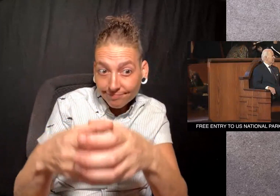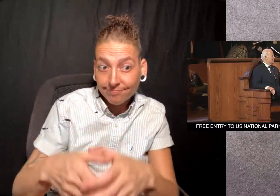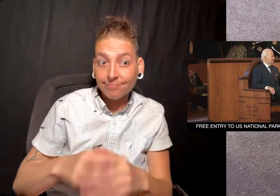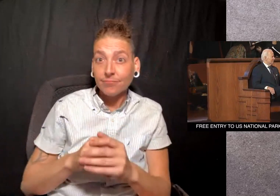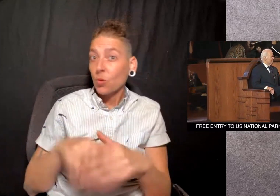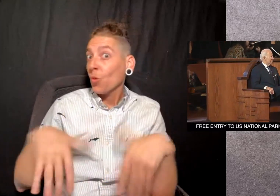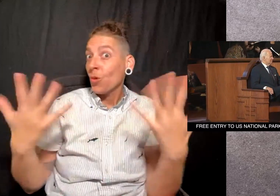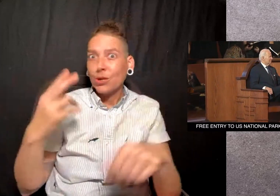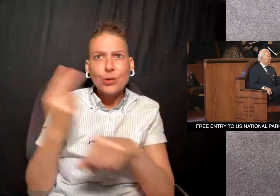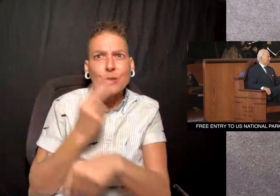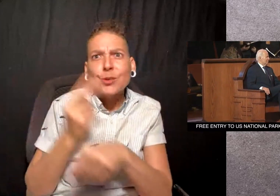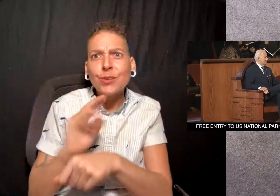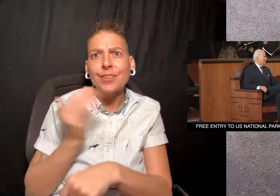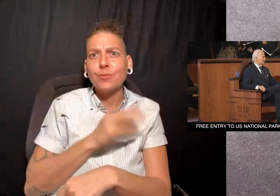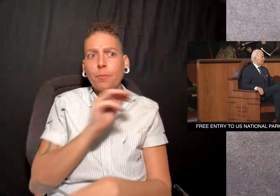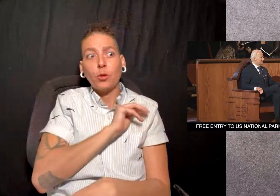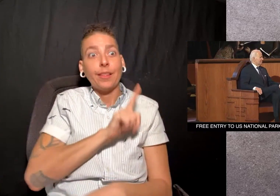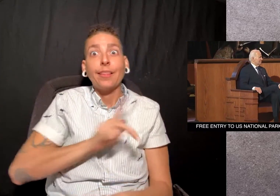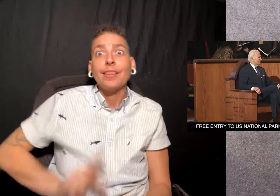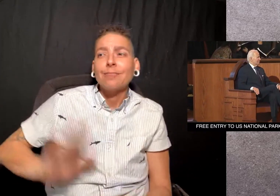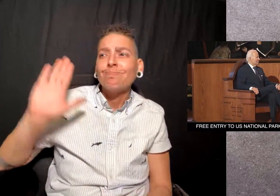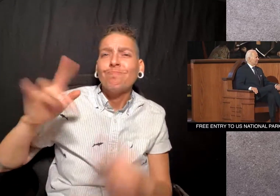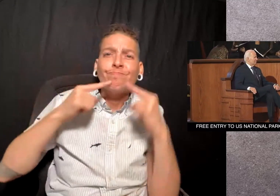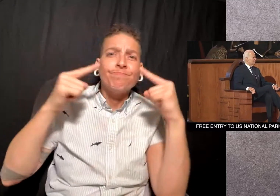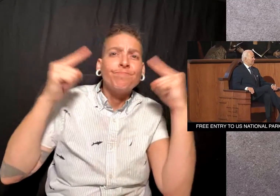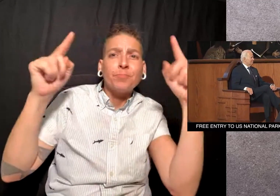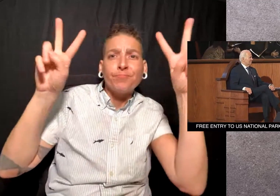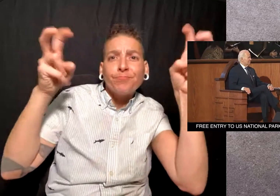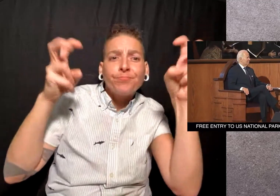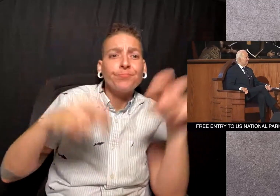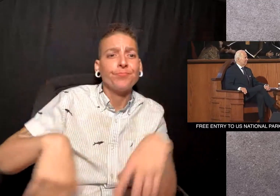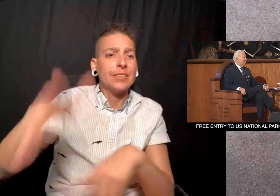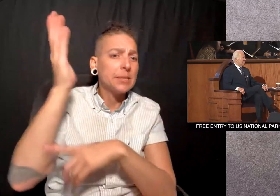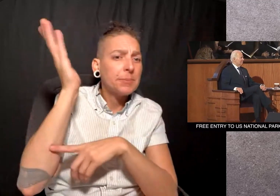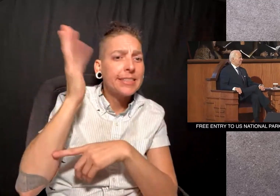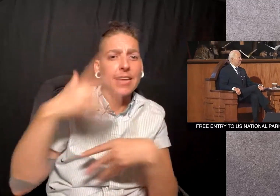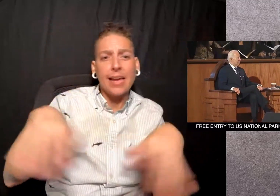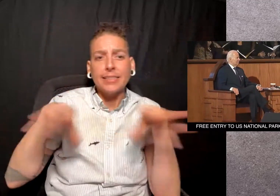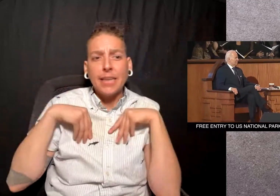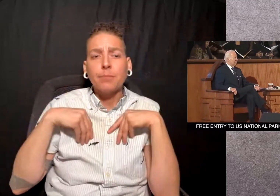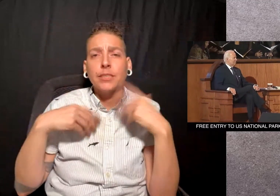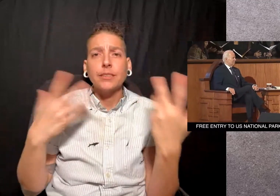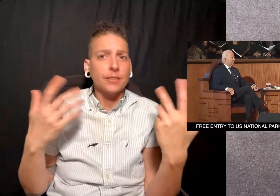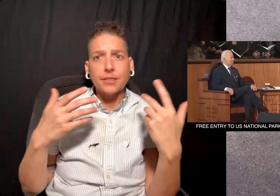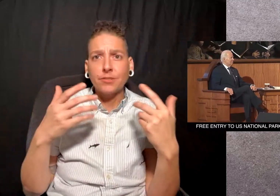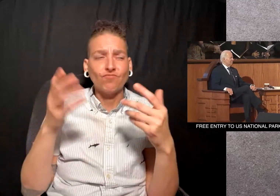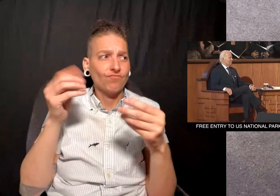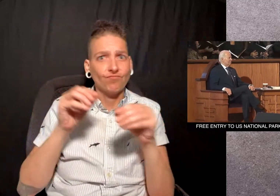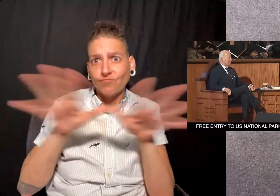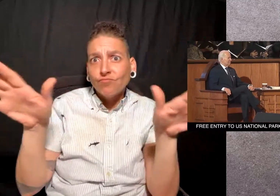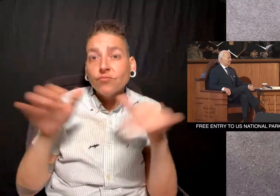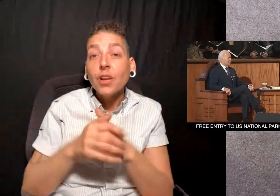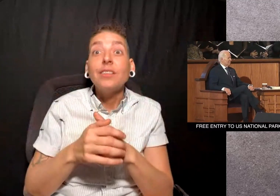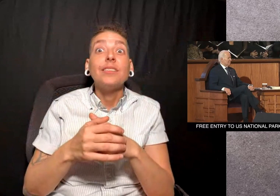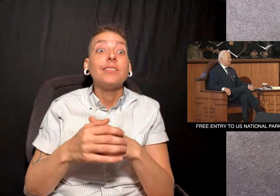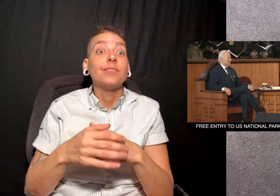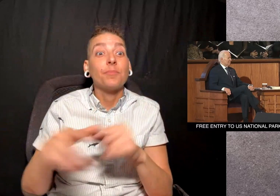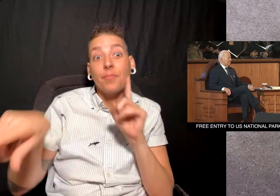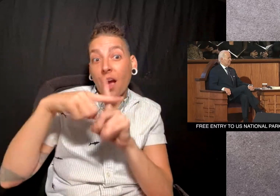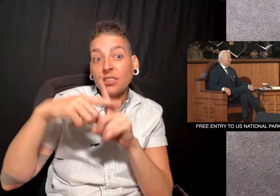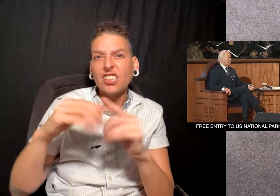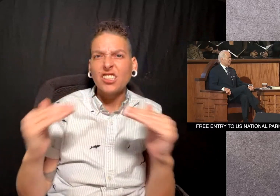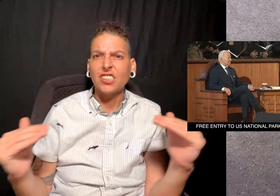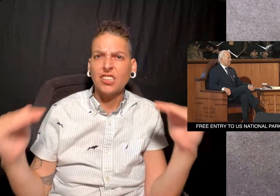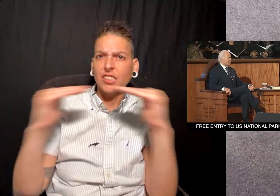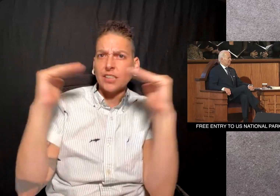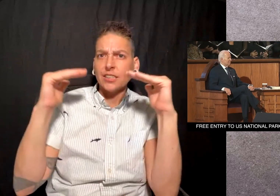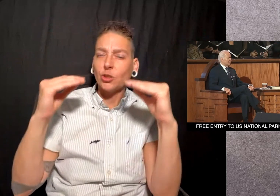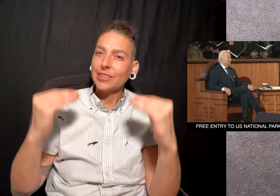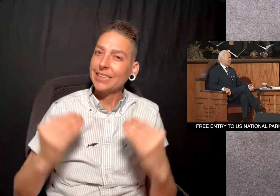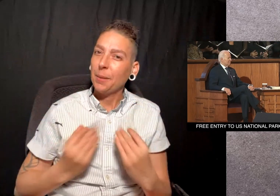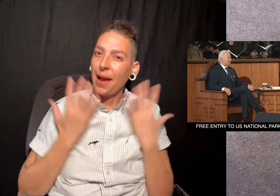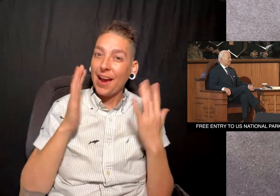or you can use King's message of acceptance and justice to inspire your art